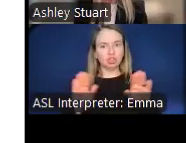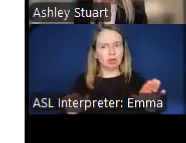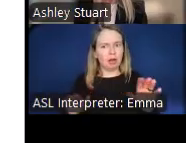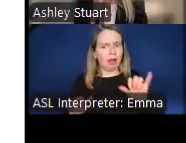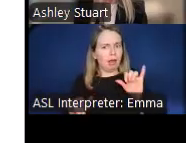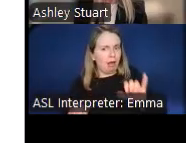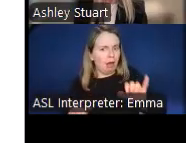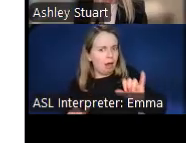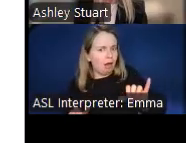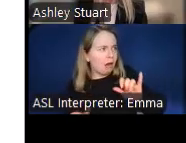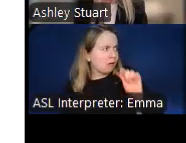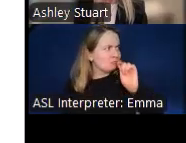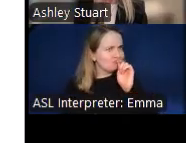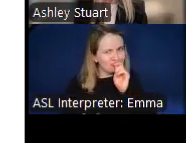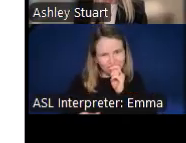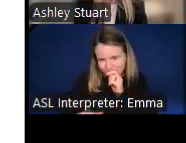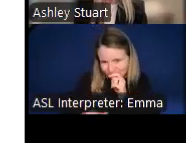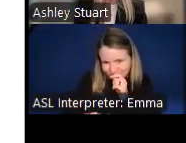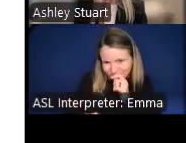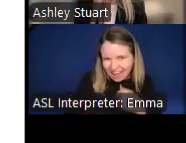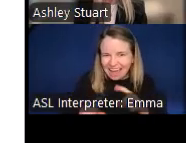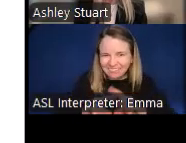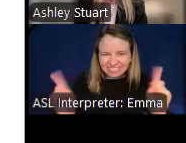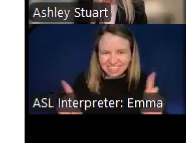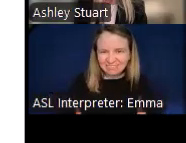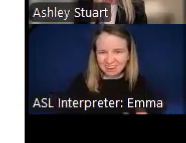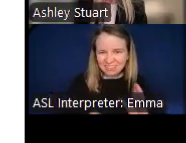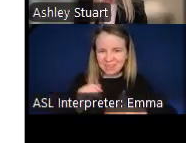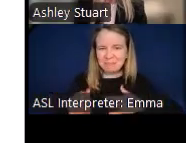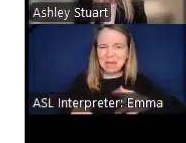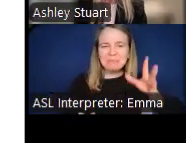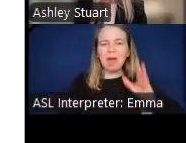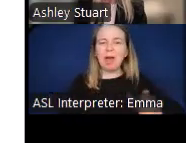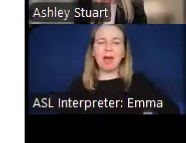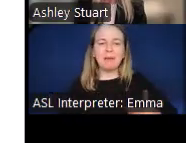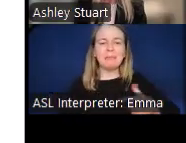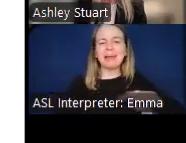that, hey, I'm different than my mom, I'm different than my